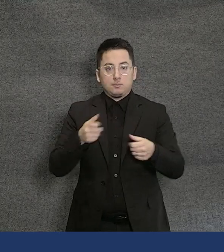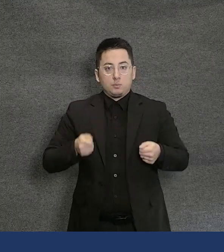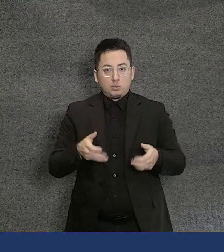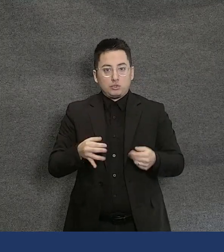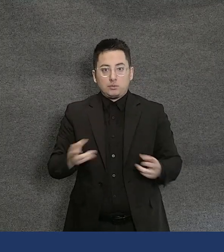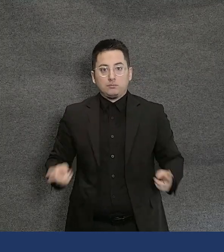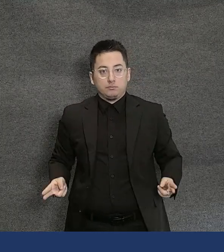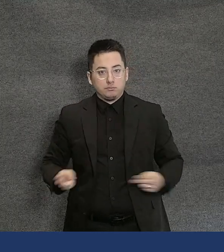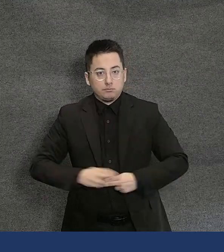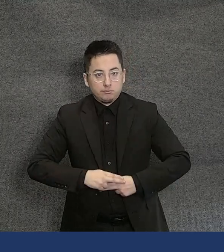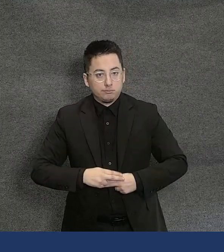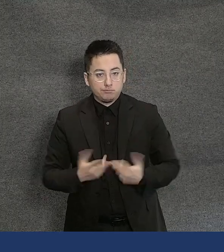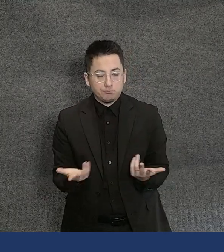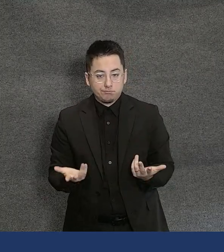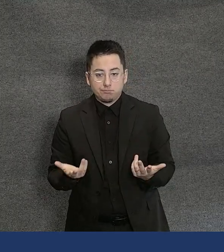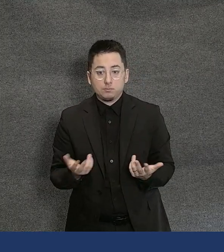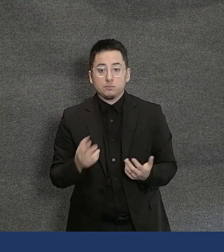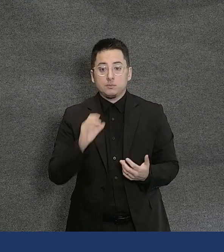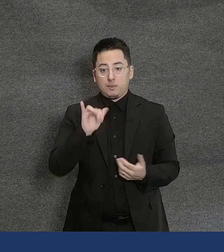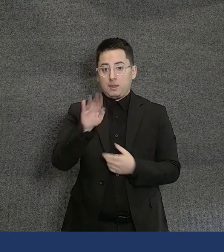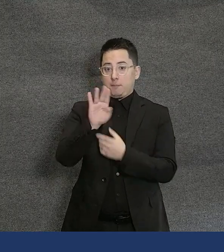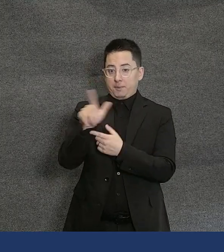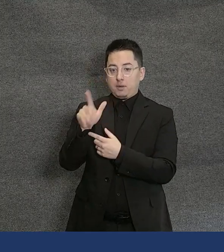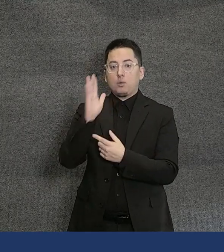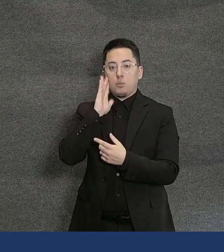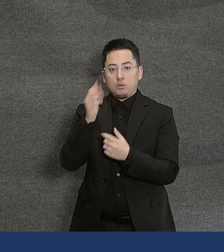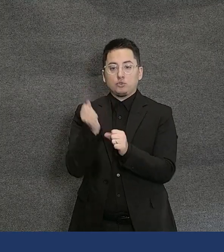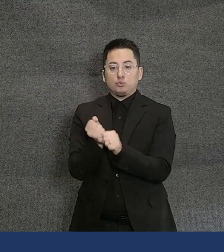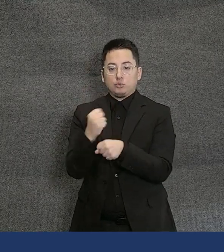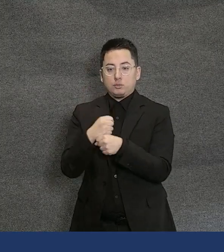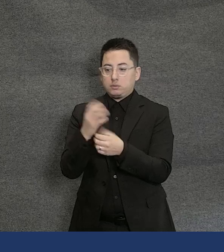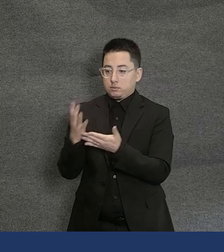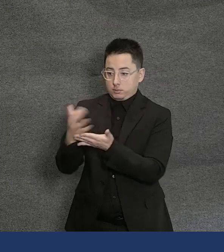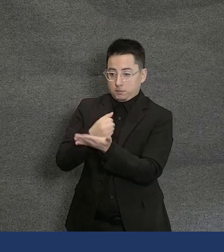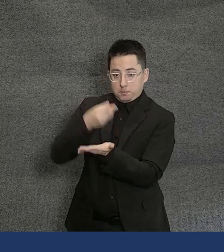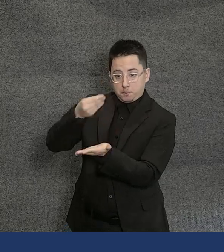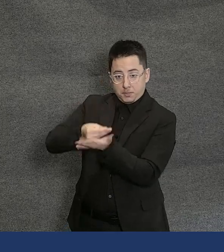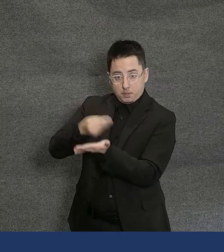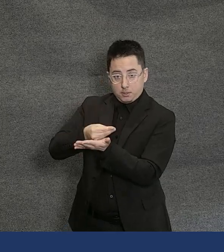So this bill would create a fund that would allow the TNCs to buy--